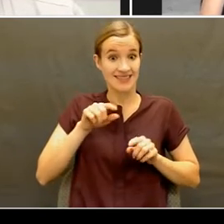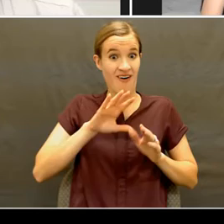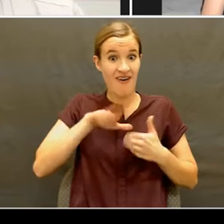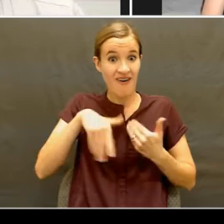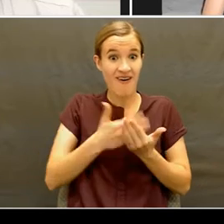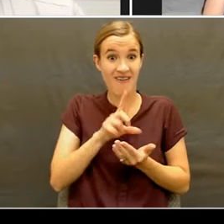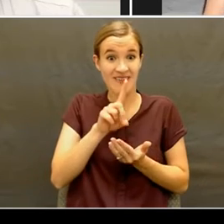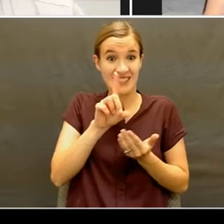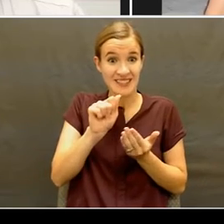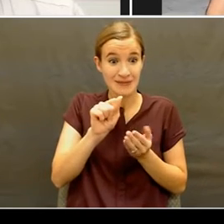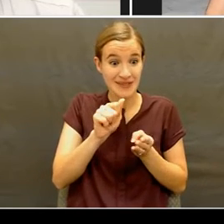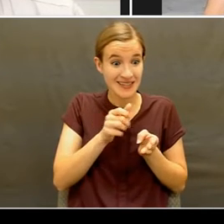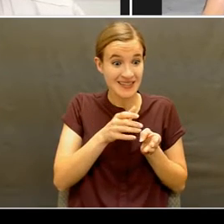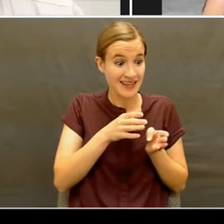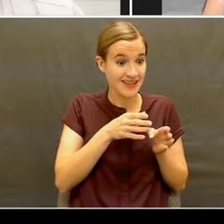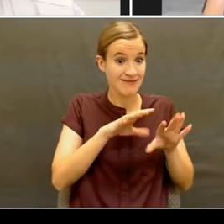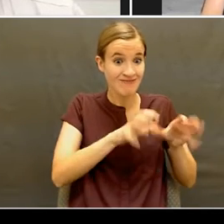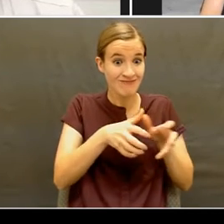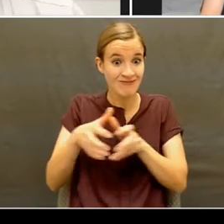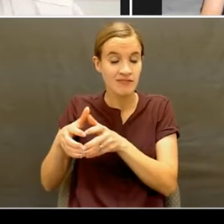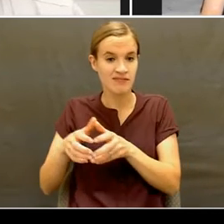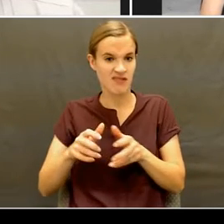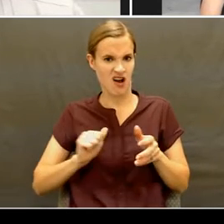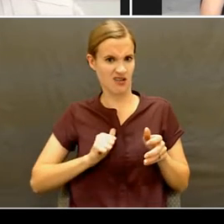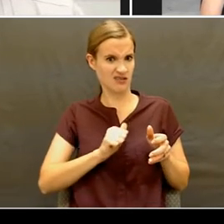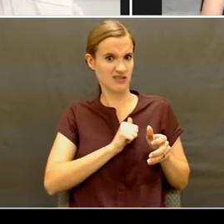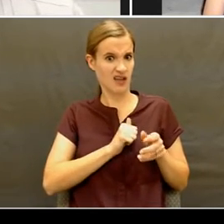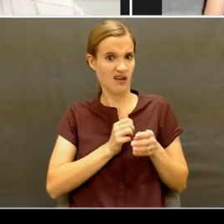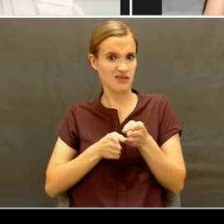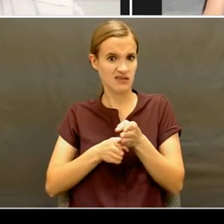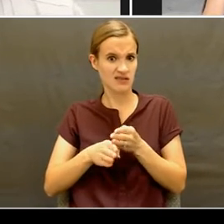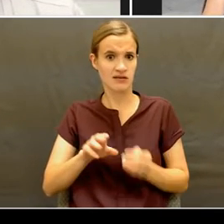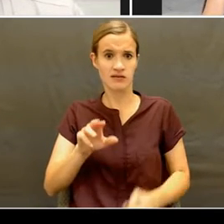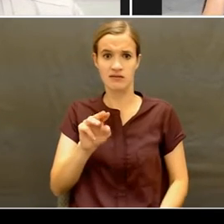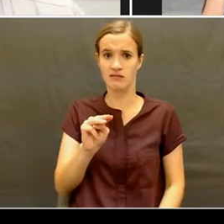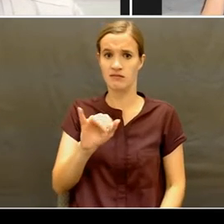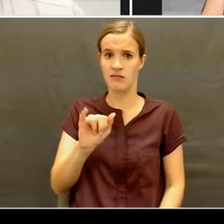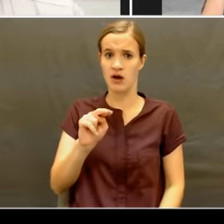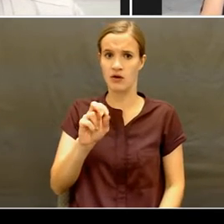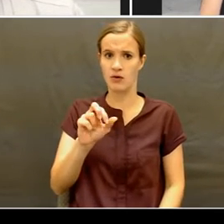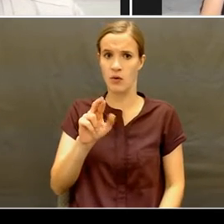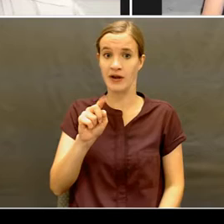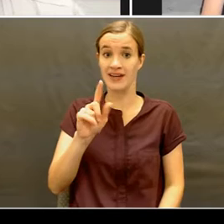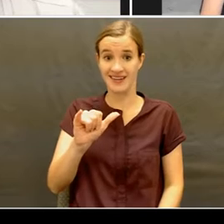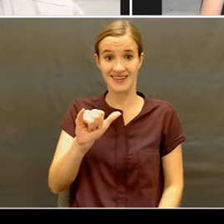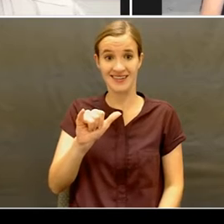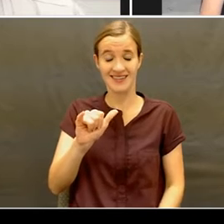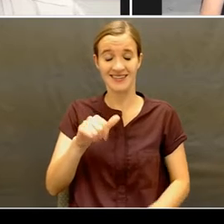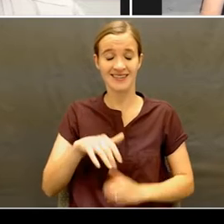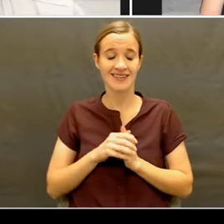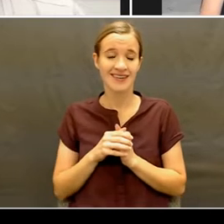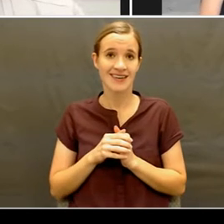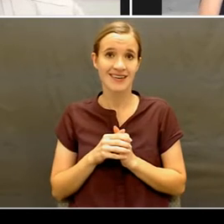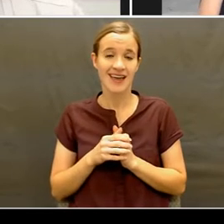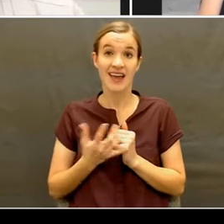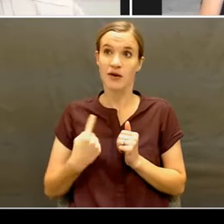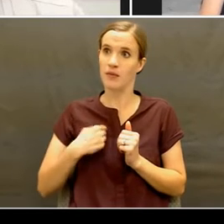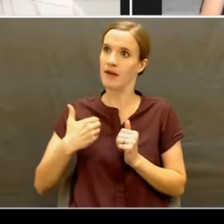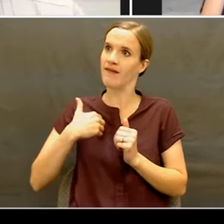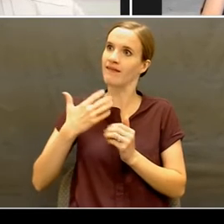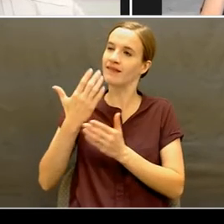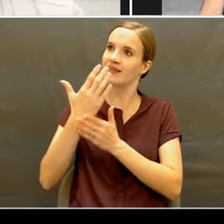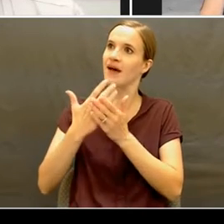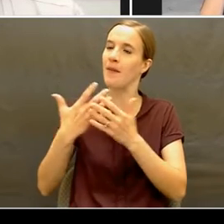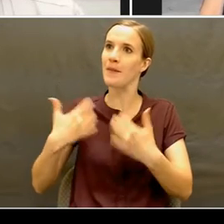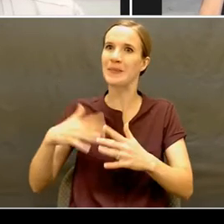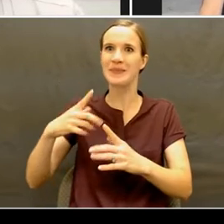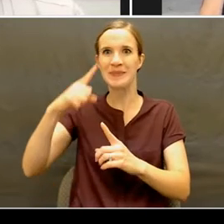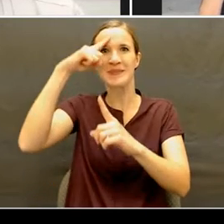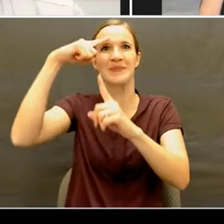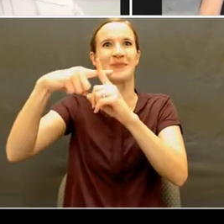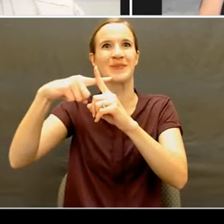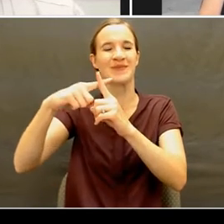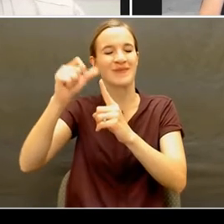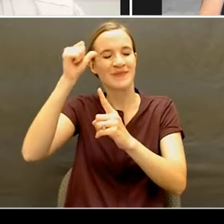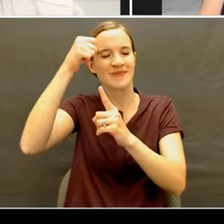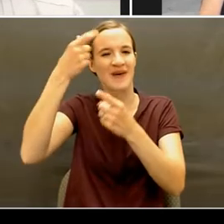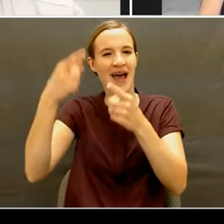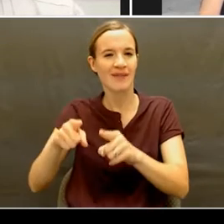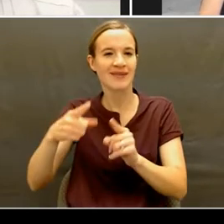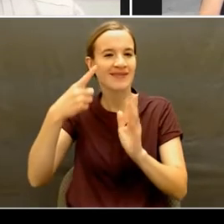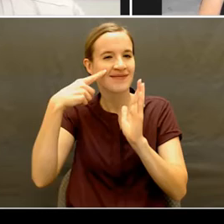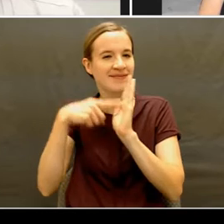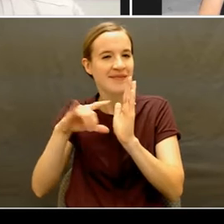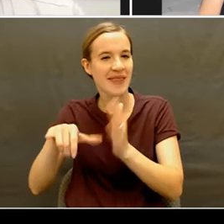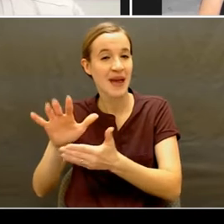minority. We have high points. As you say Crip Camp was a very high point for us. But we, we were